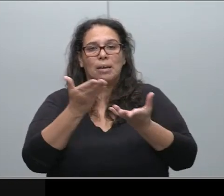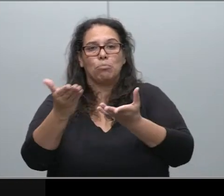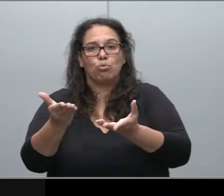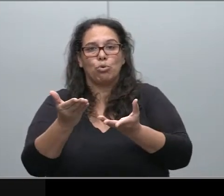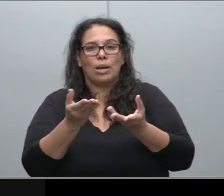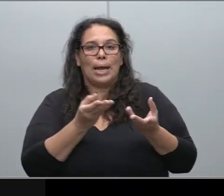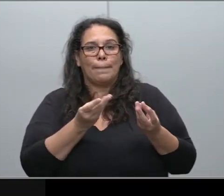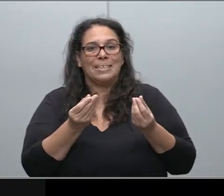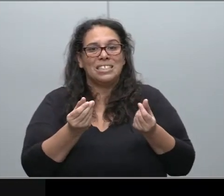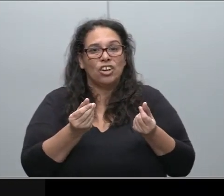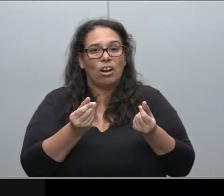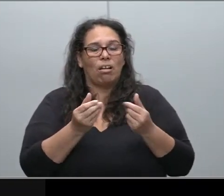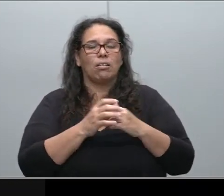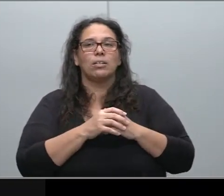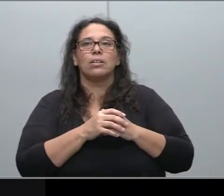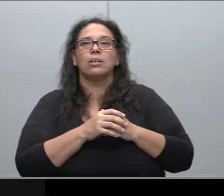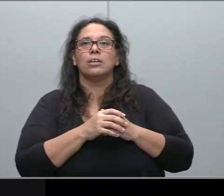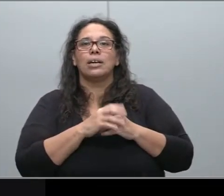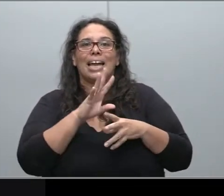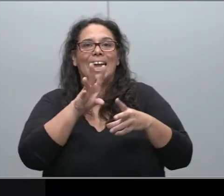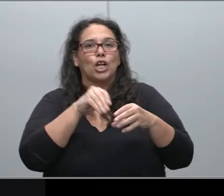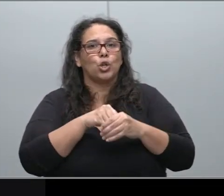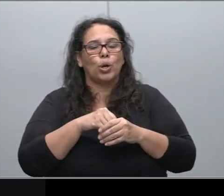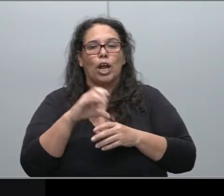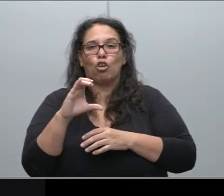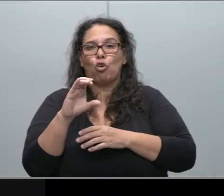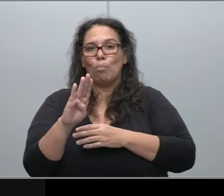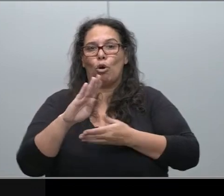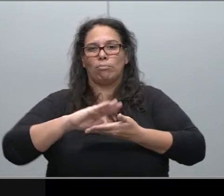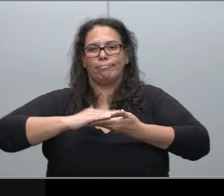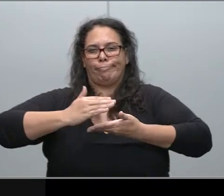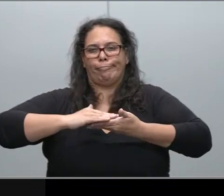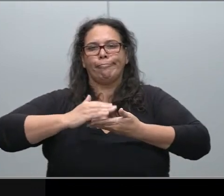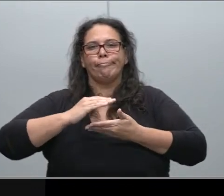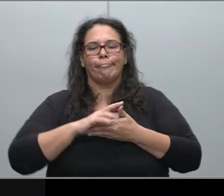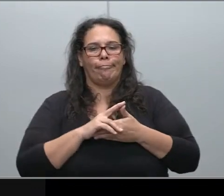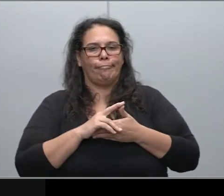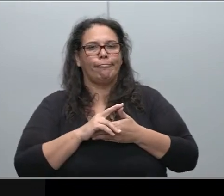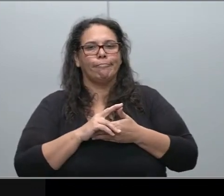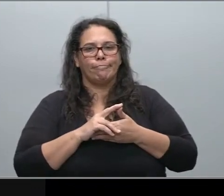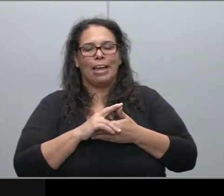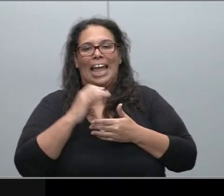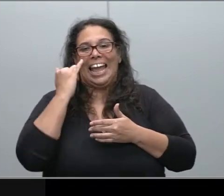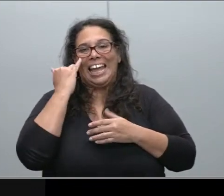to the chat or go back into the Thought Exchange. We're gonna leave it open for 24 hours